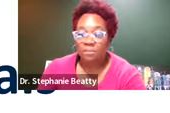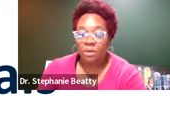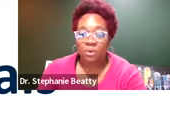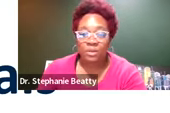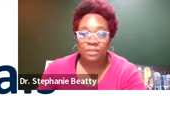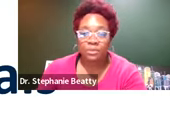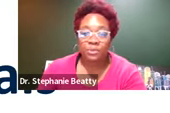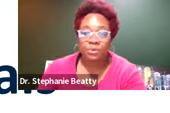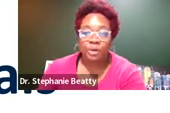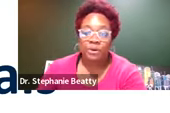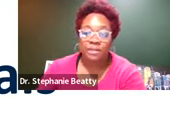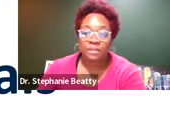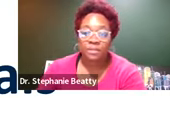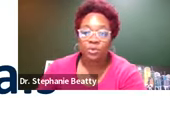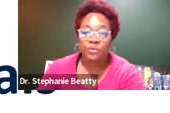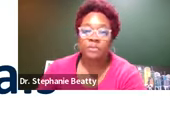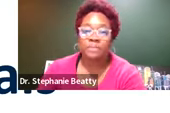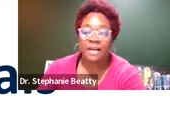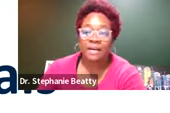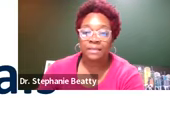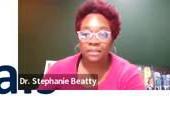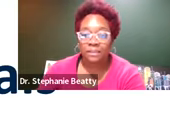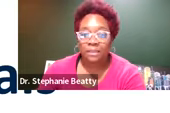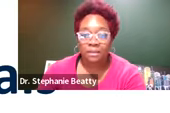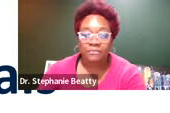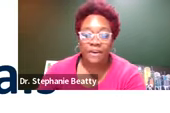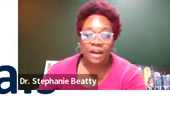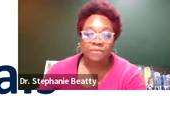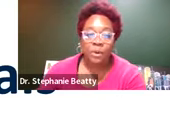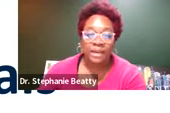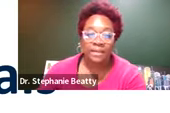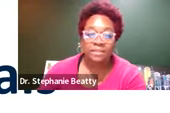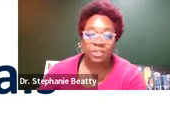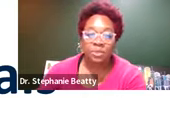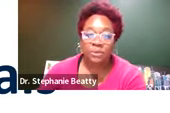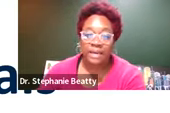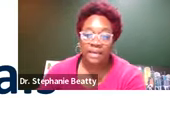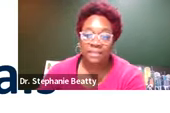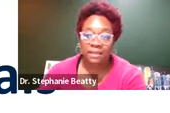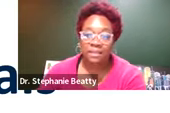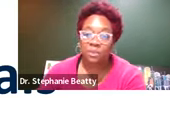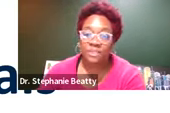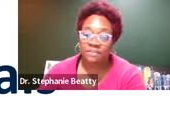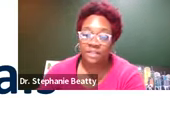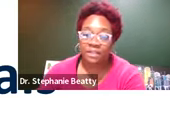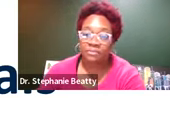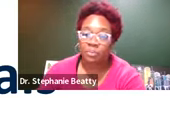According to Perkins School for the Blind, there are five ways to create inclusivity